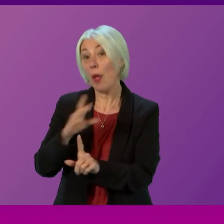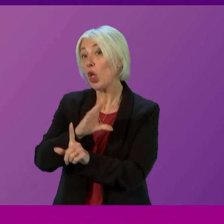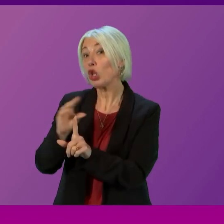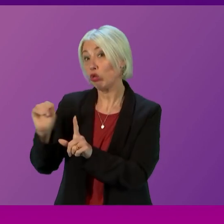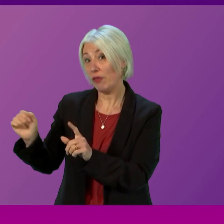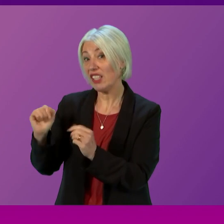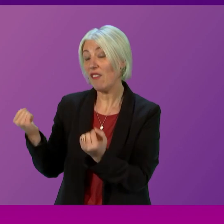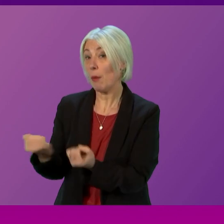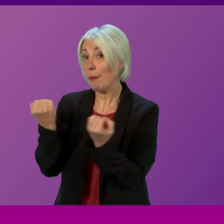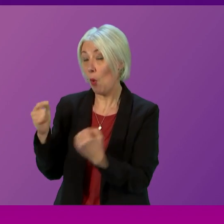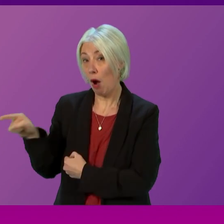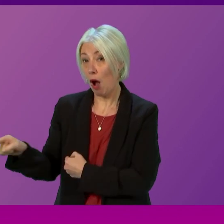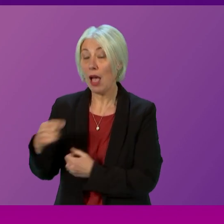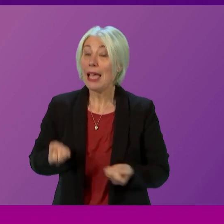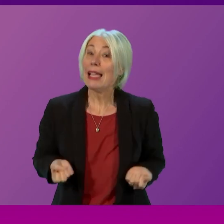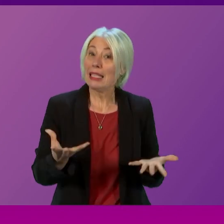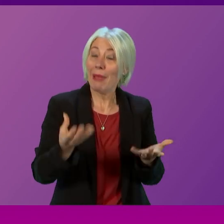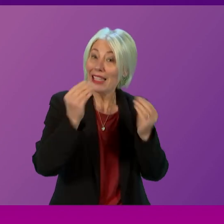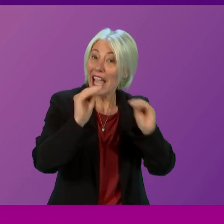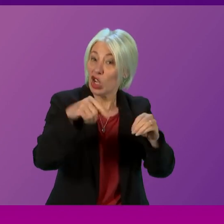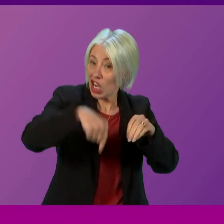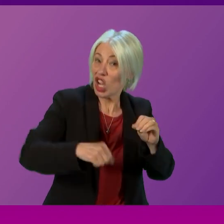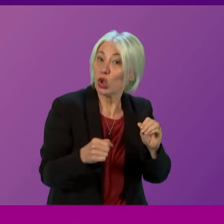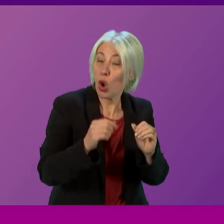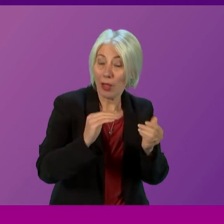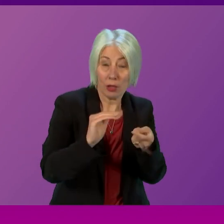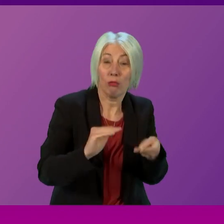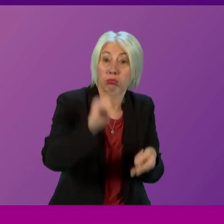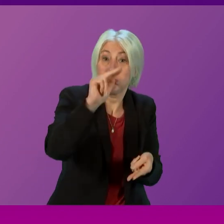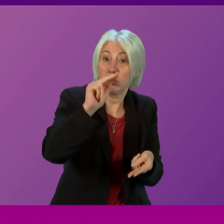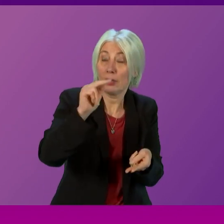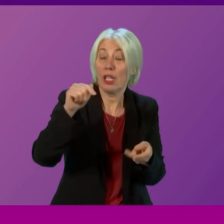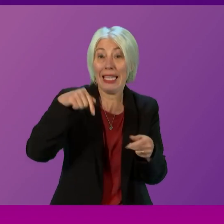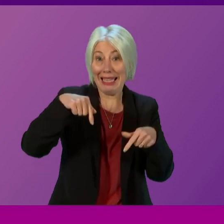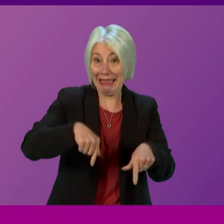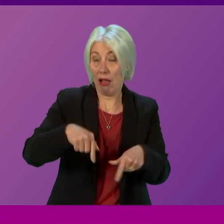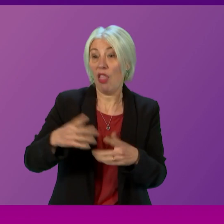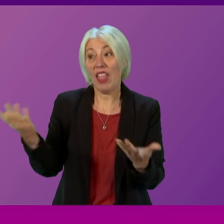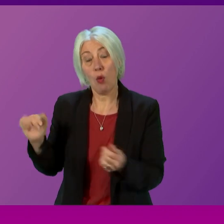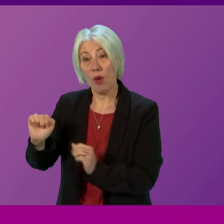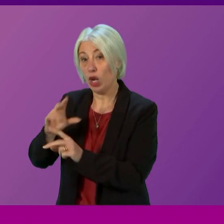power. Spending on education in Scotland is higher than it is where the Conservatives are in power.